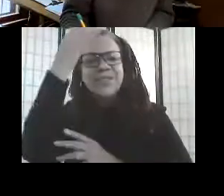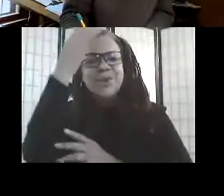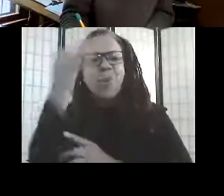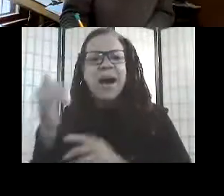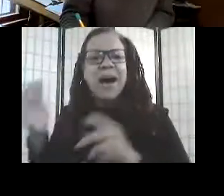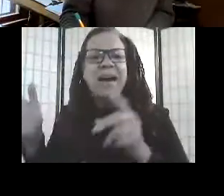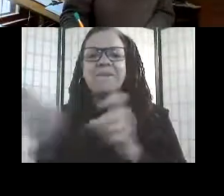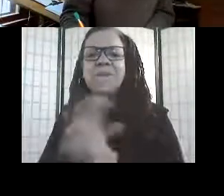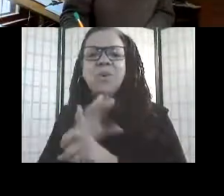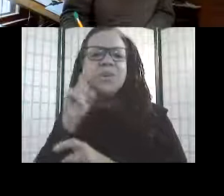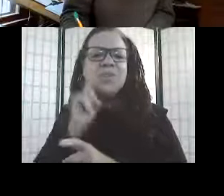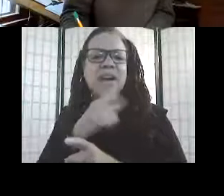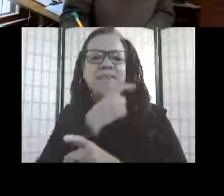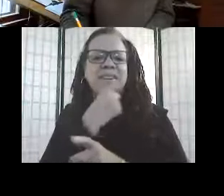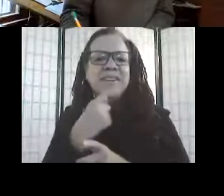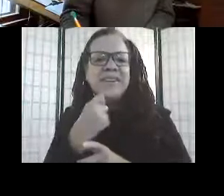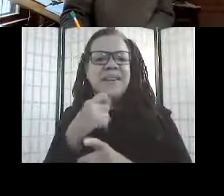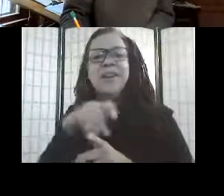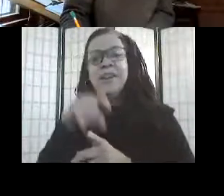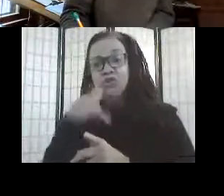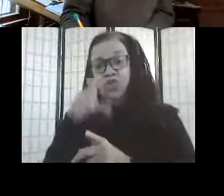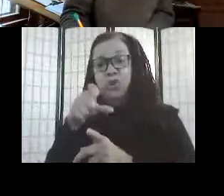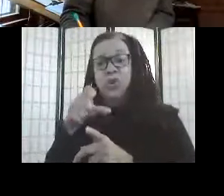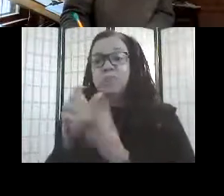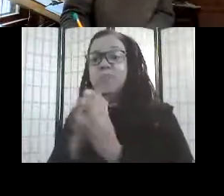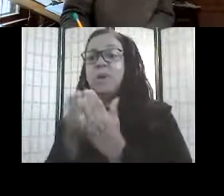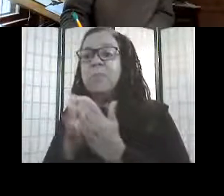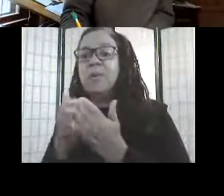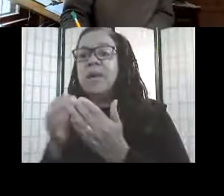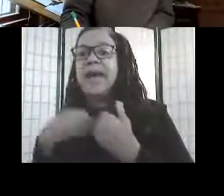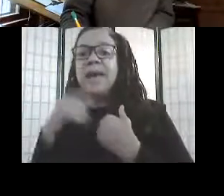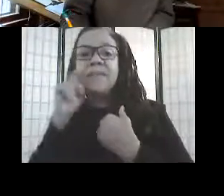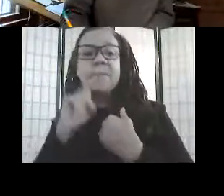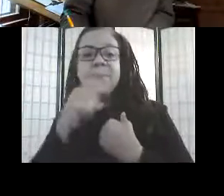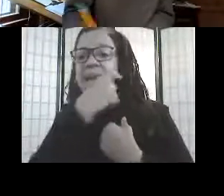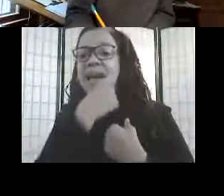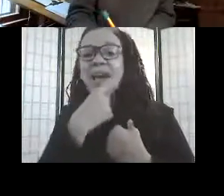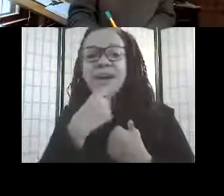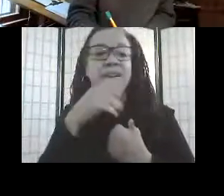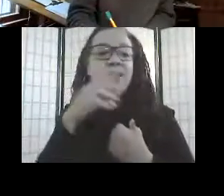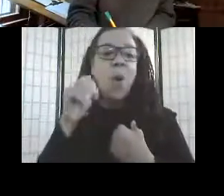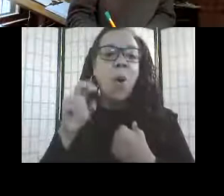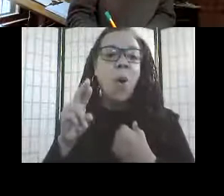Like, should he, over the course of the book, grow some beard, or at least like a five o'clock